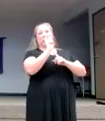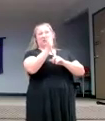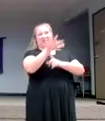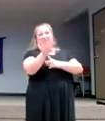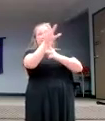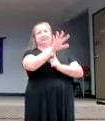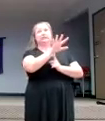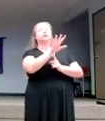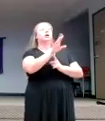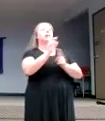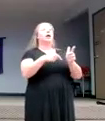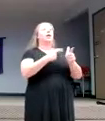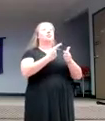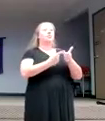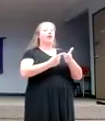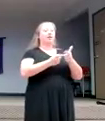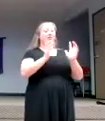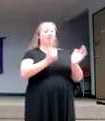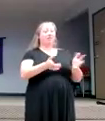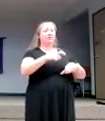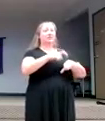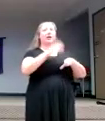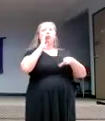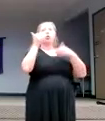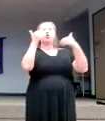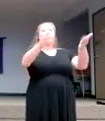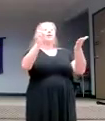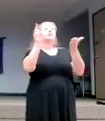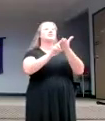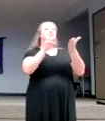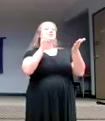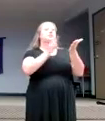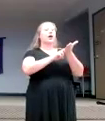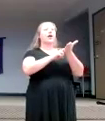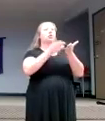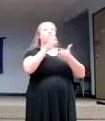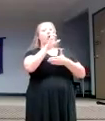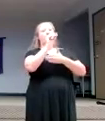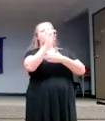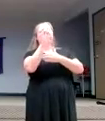so. And then that gives us the rest of the time for everyone to go ahead and fill out those Right of Entry forms, which will be a very important